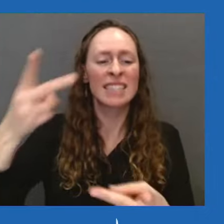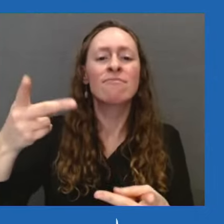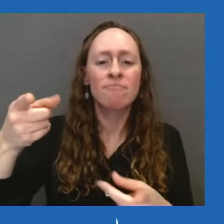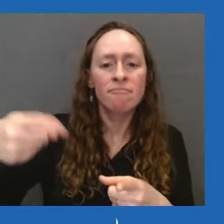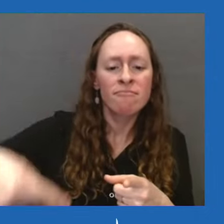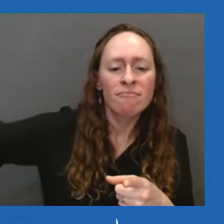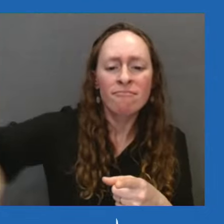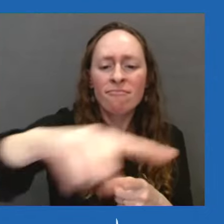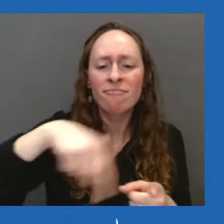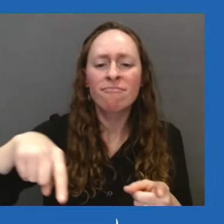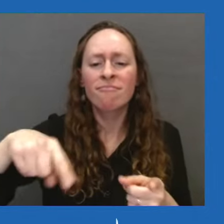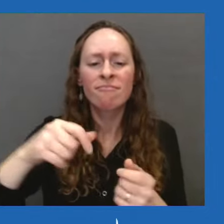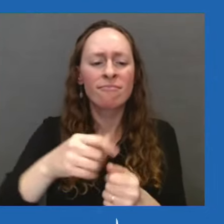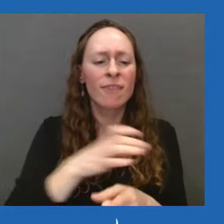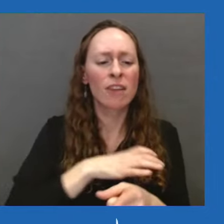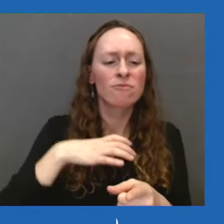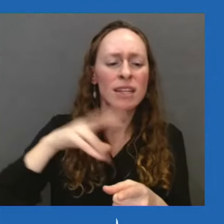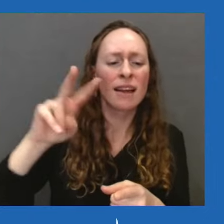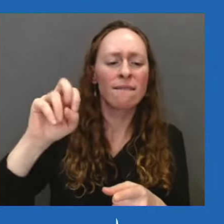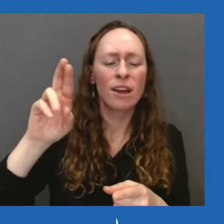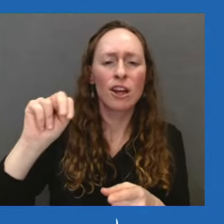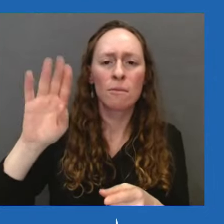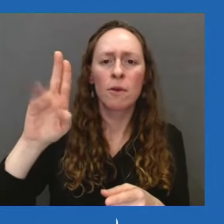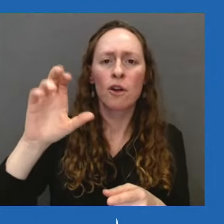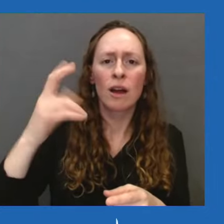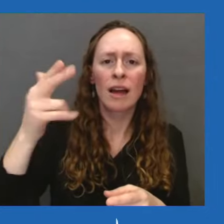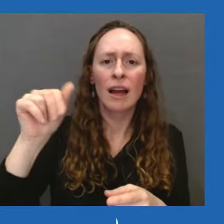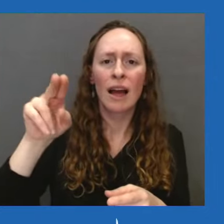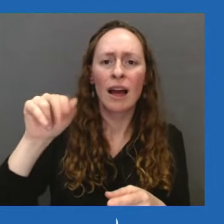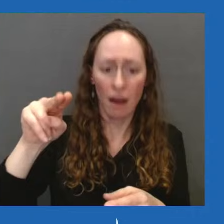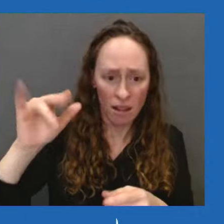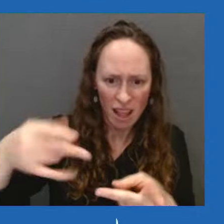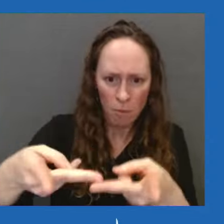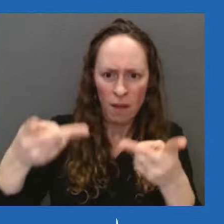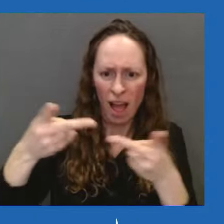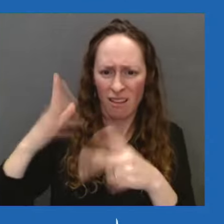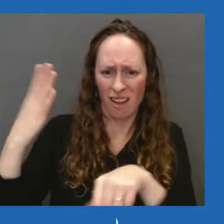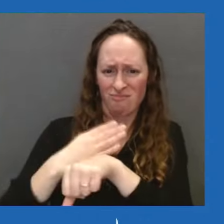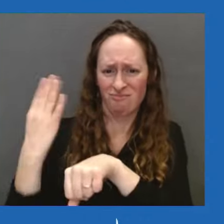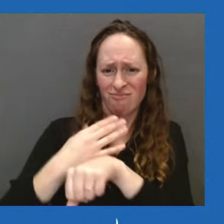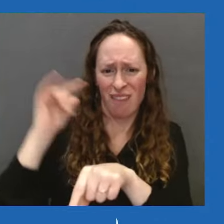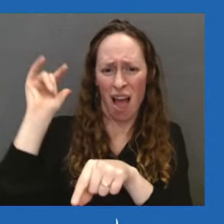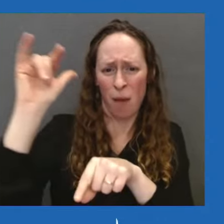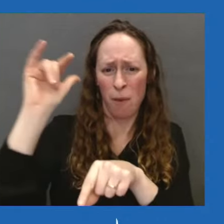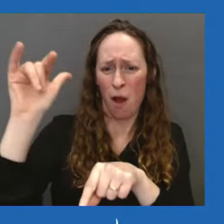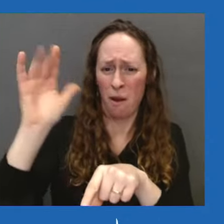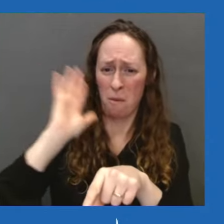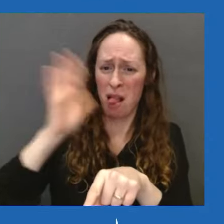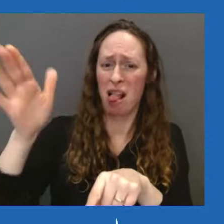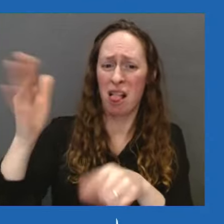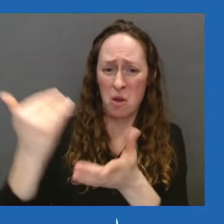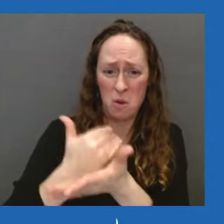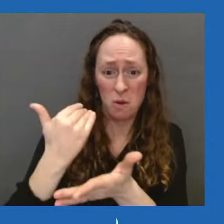The project is funded with nearly $30 million from the Bipartisan Infrastructure Law.